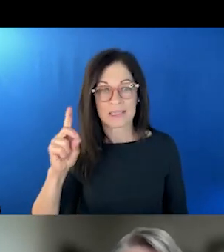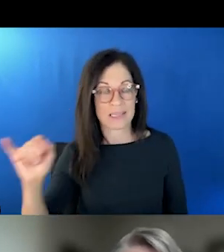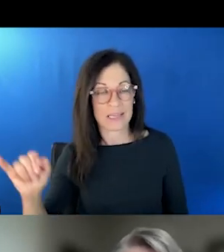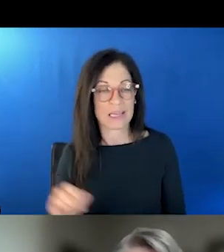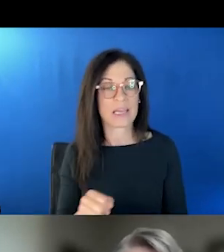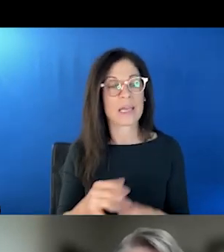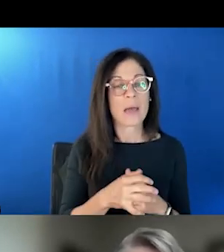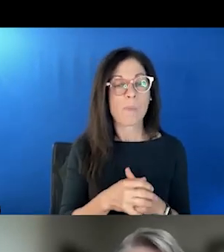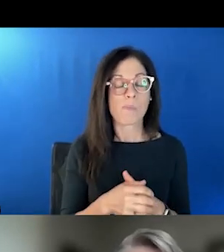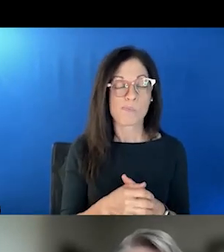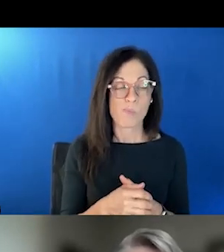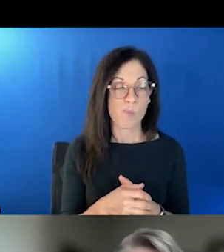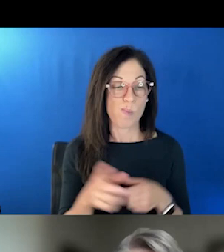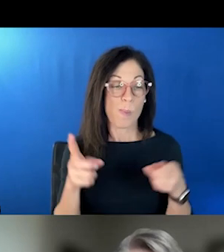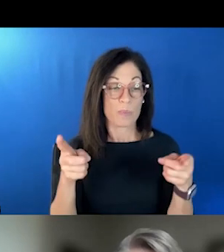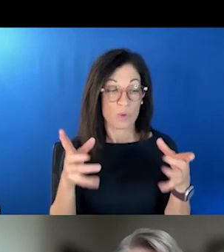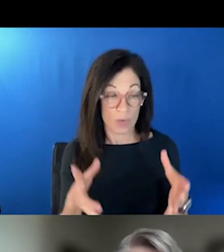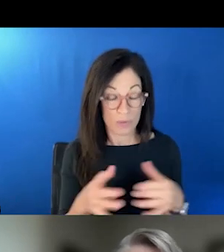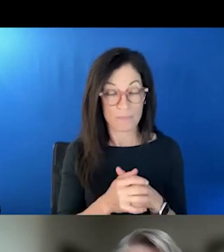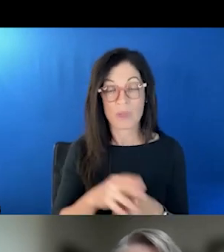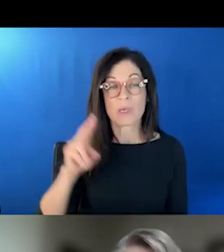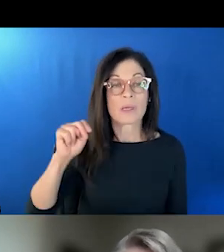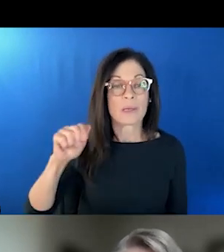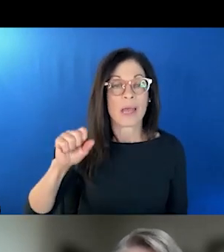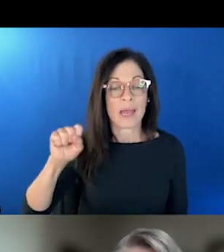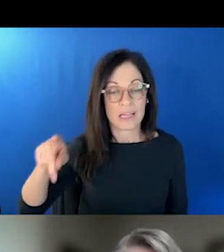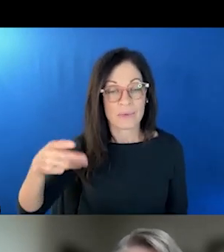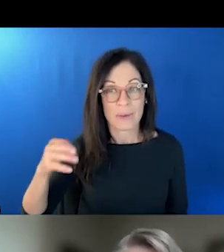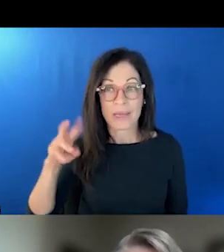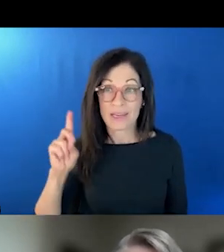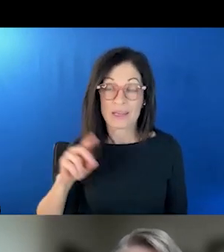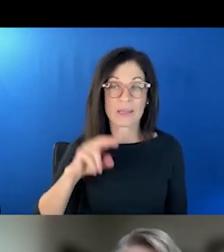DISABILITY DIRECTORS, NASMHPD, NATIONAL ASSOCIATION FOR DUAL